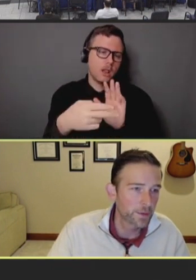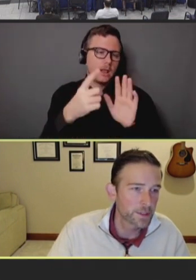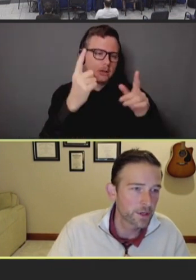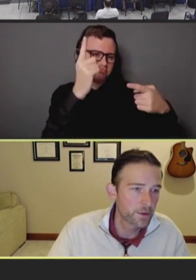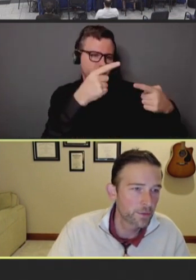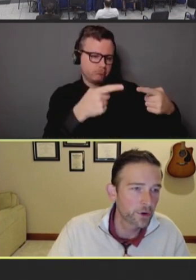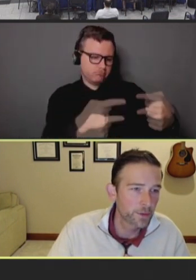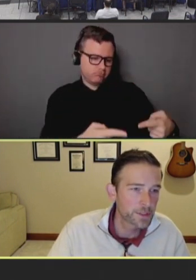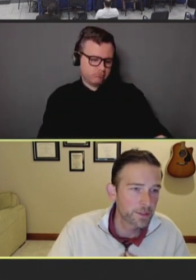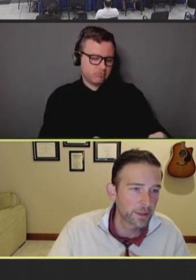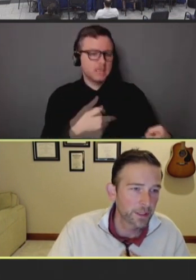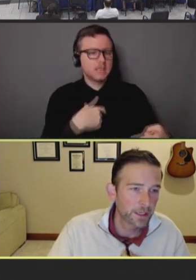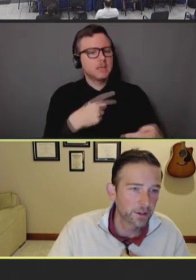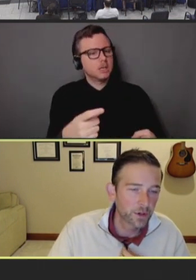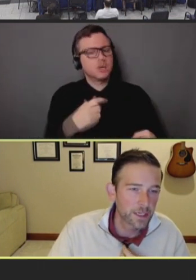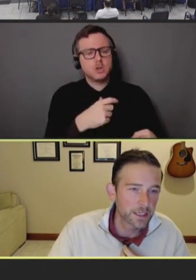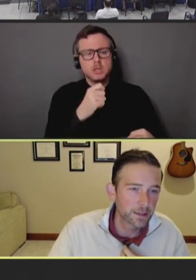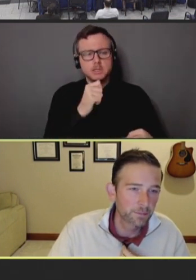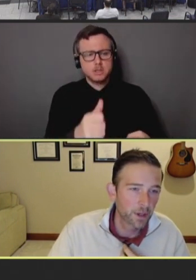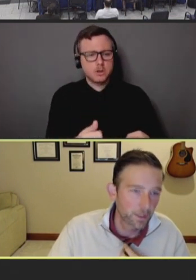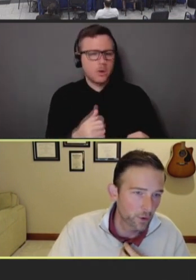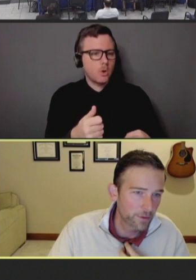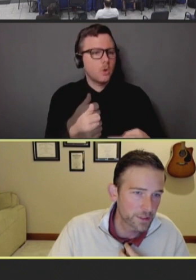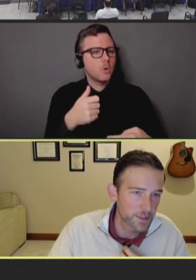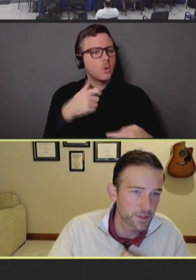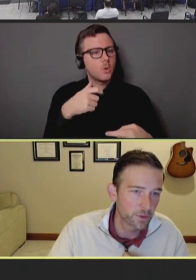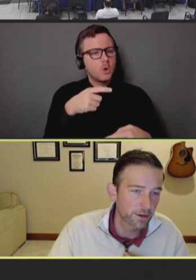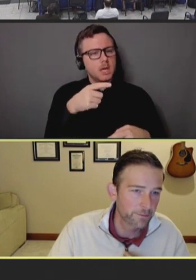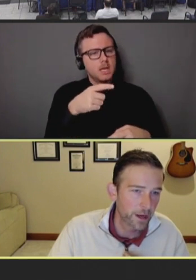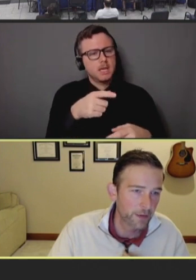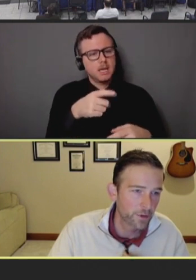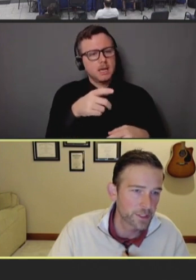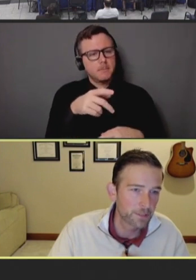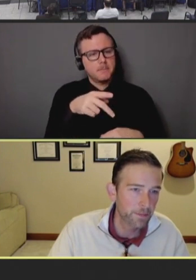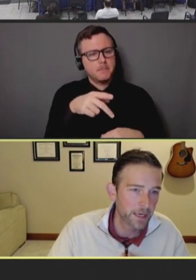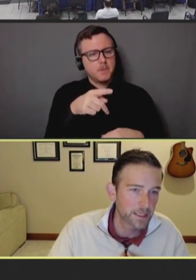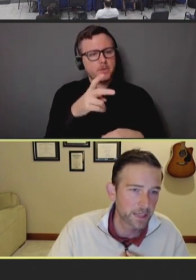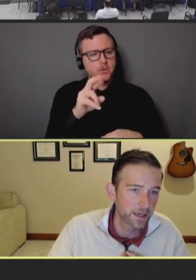There is no thermo stability increasing polymorphism in domain five, which is the main site of